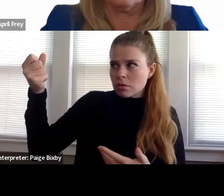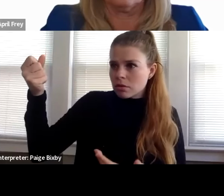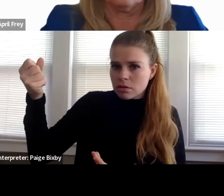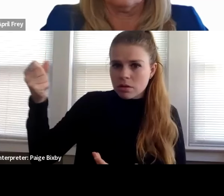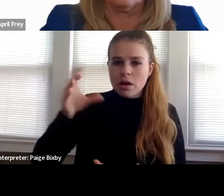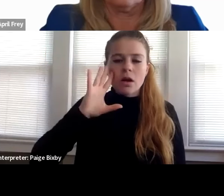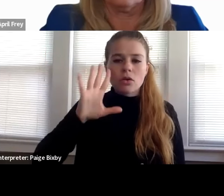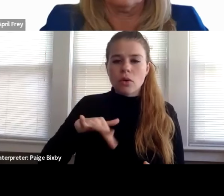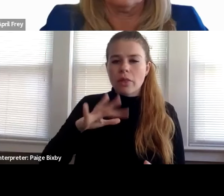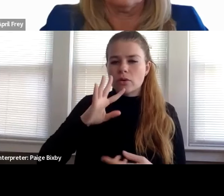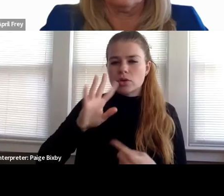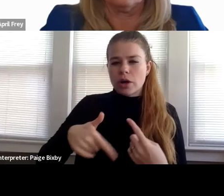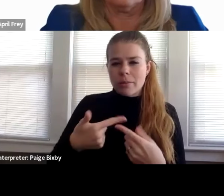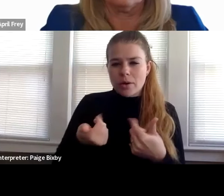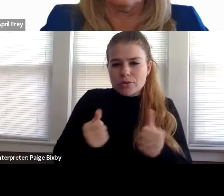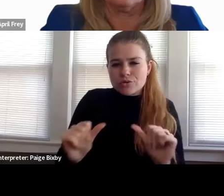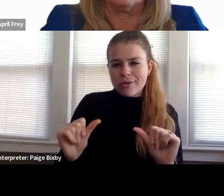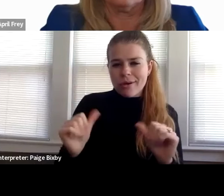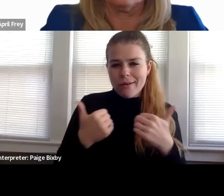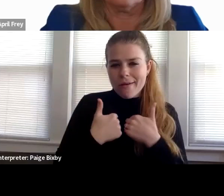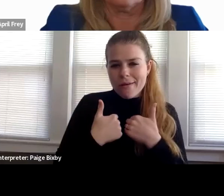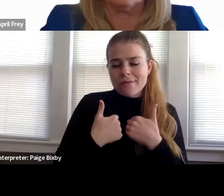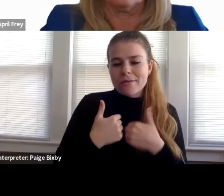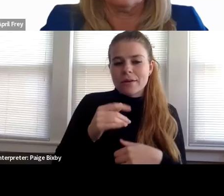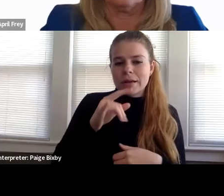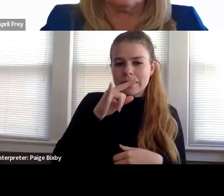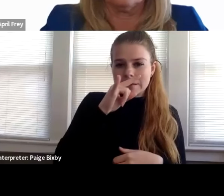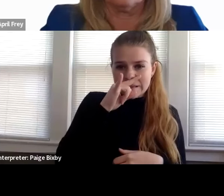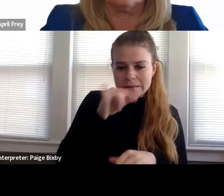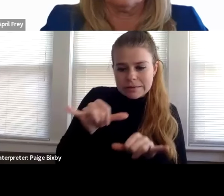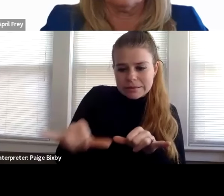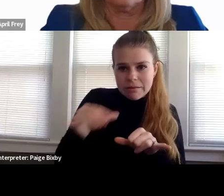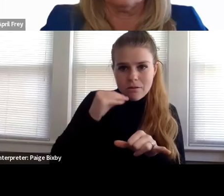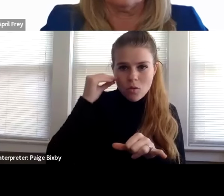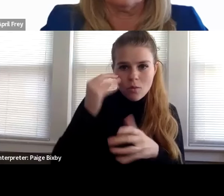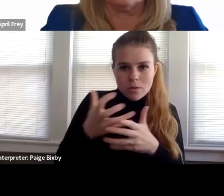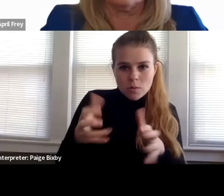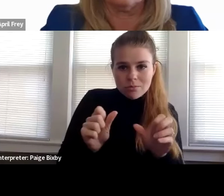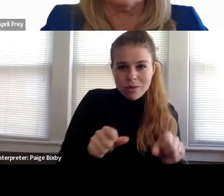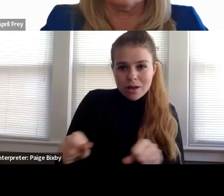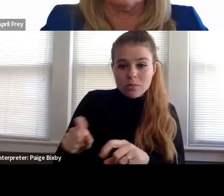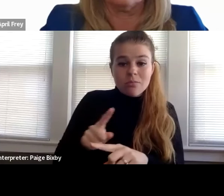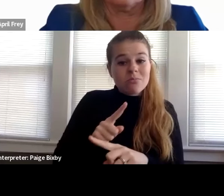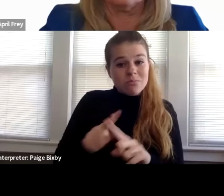to have kids home as much as we can, but let's go to the cases where the children are removed,